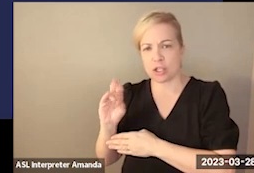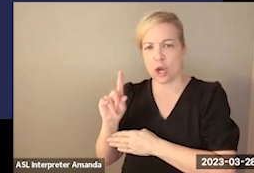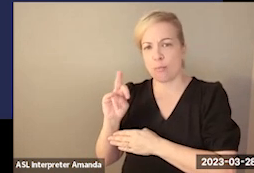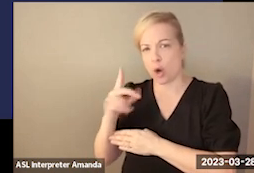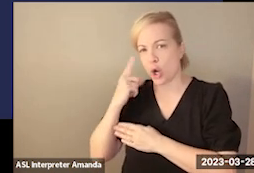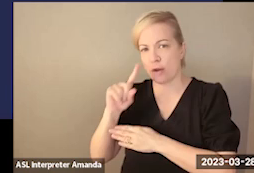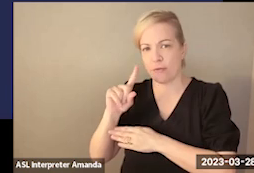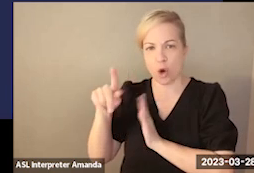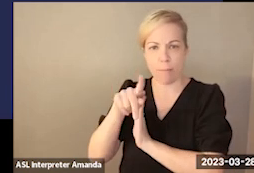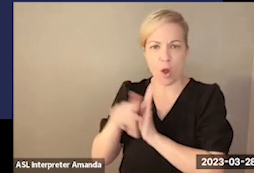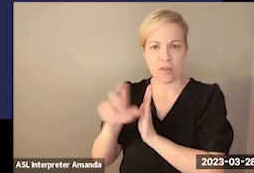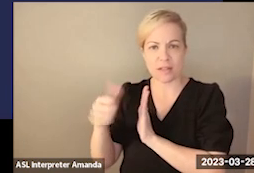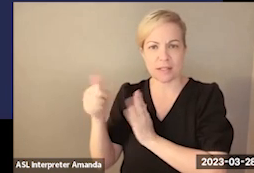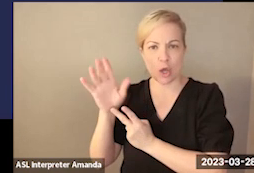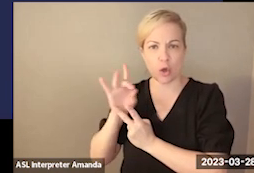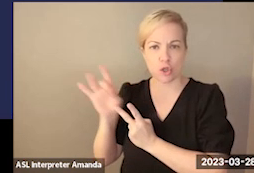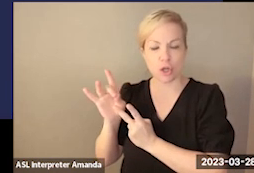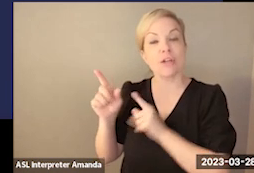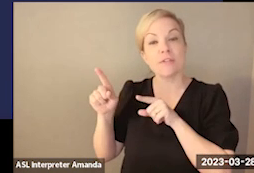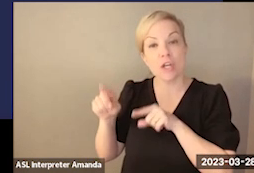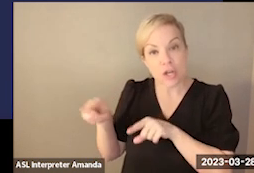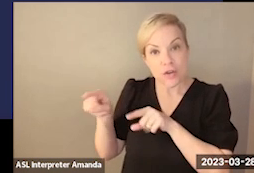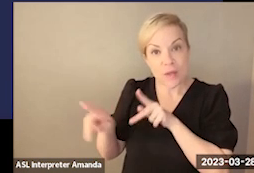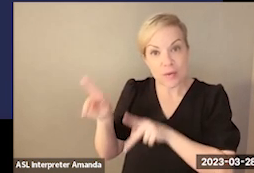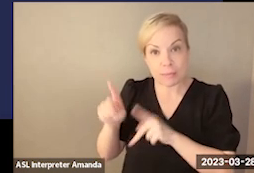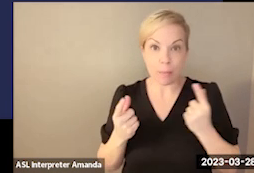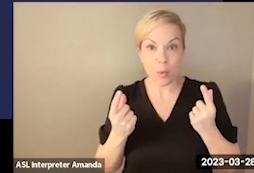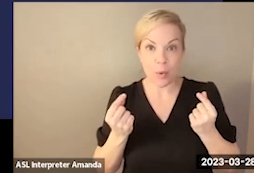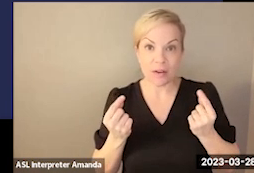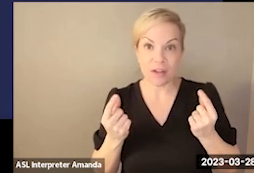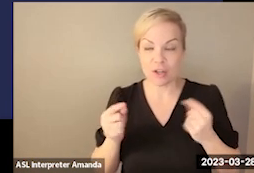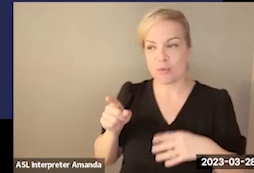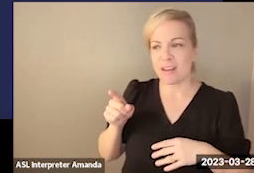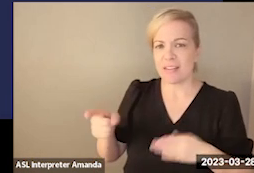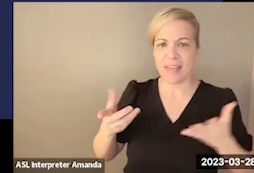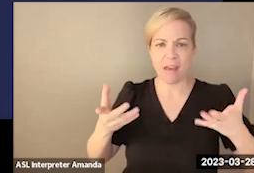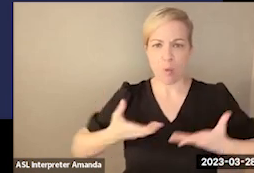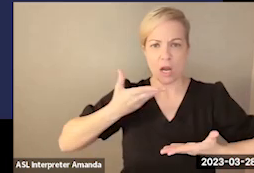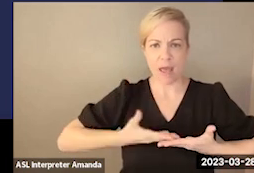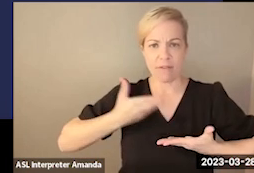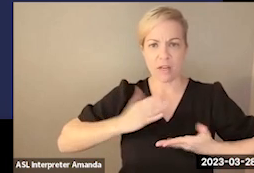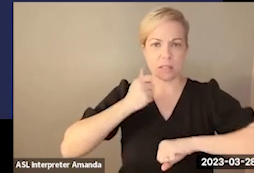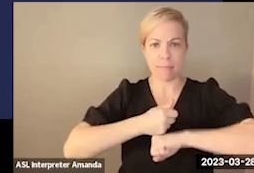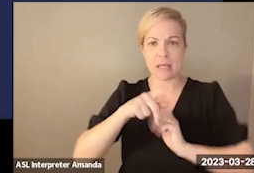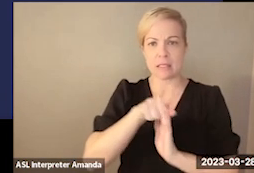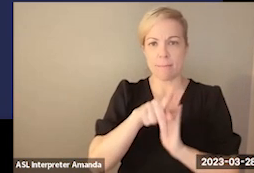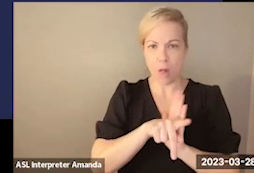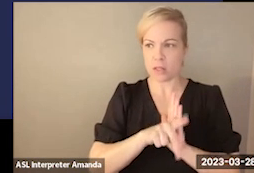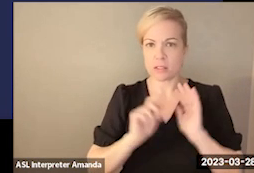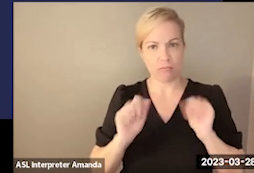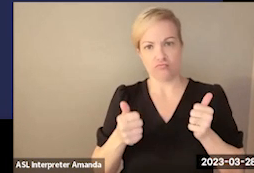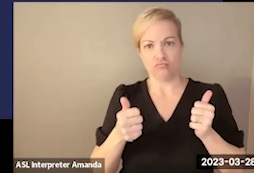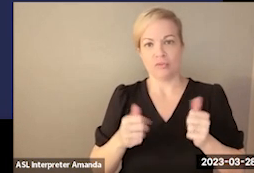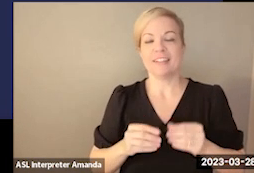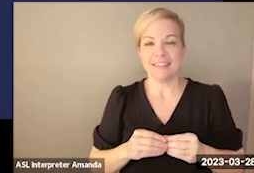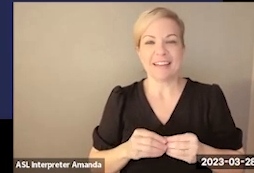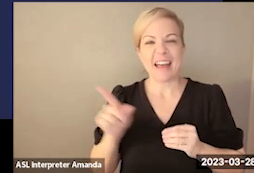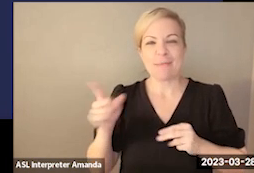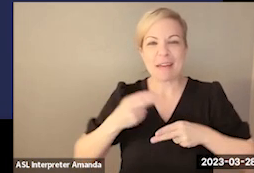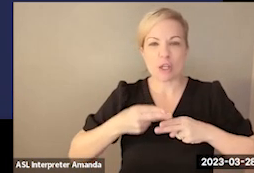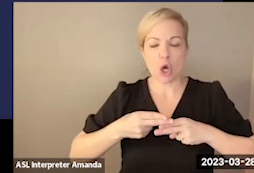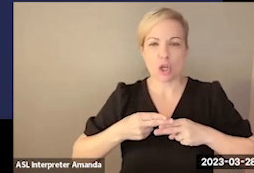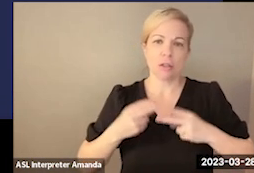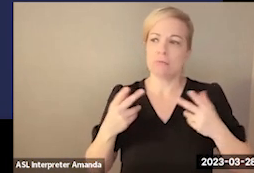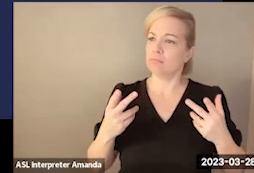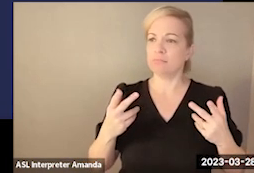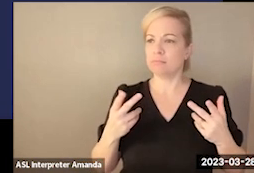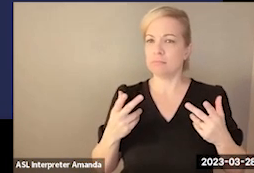Debbie Stine, Science & Technology Policy Academy: And those those are the people who go, and they want to make, you know, basically evidence based policy and do what's called speaking truth to power.